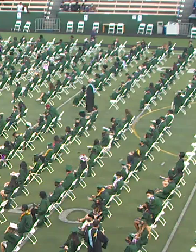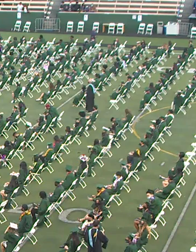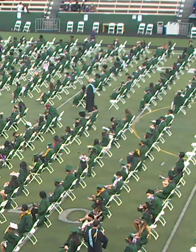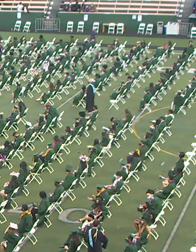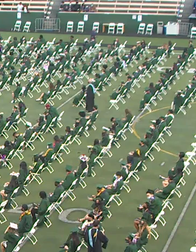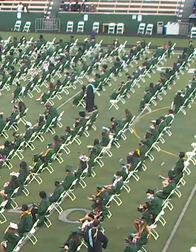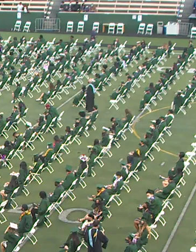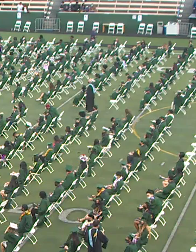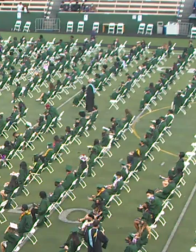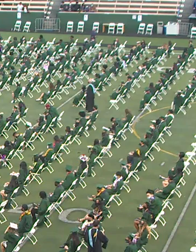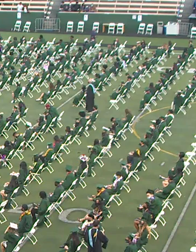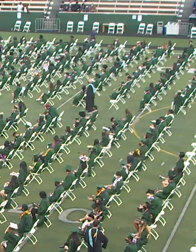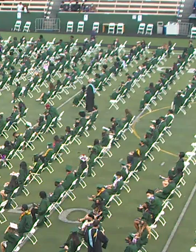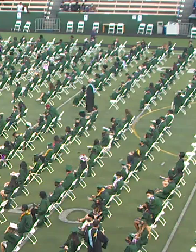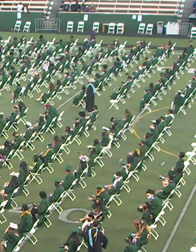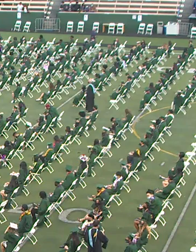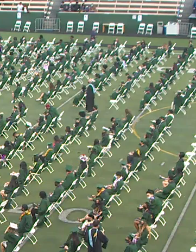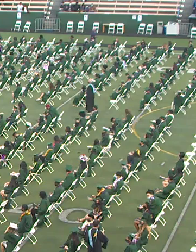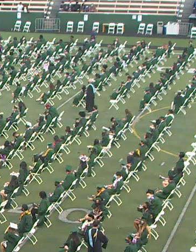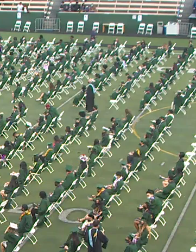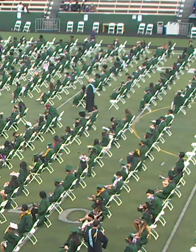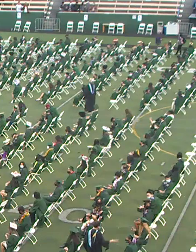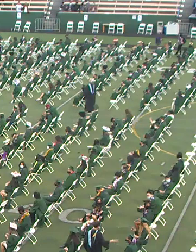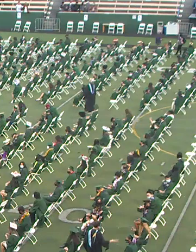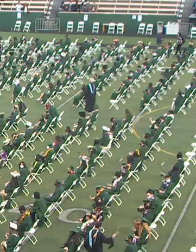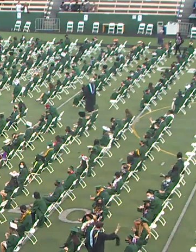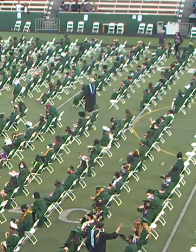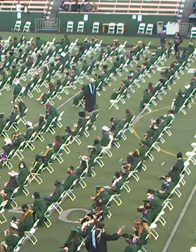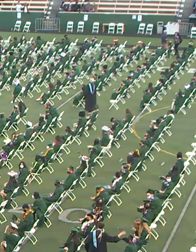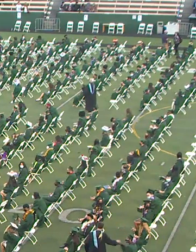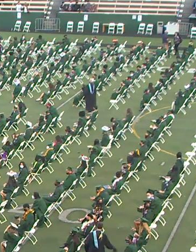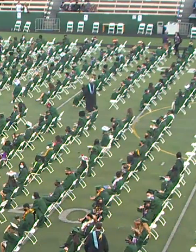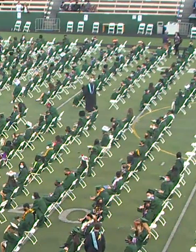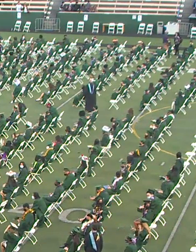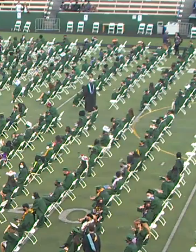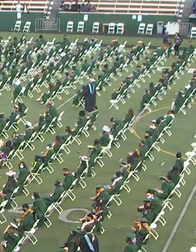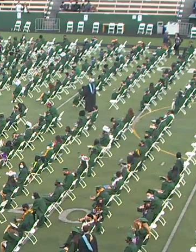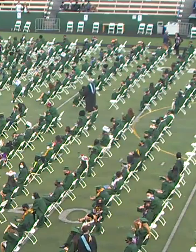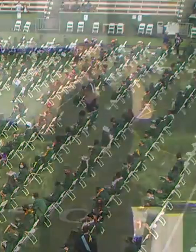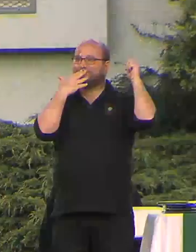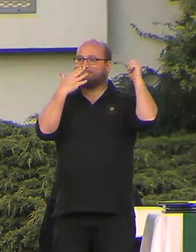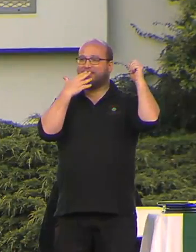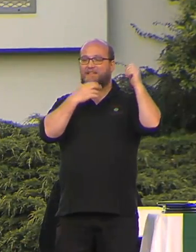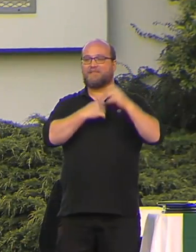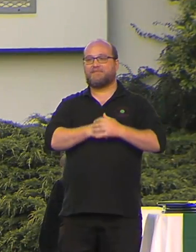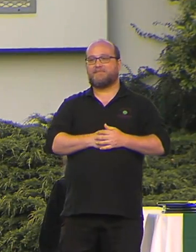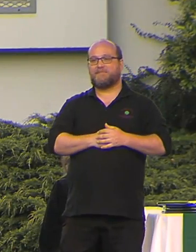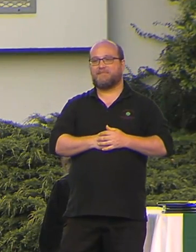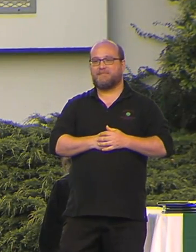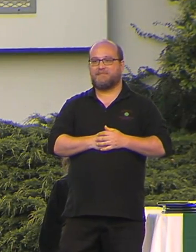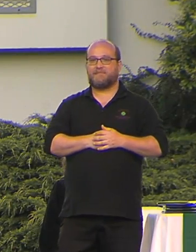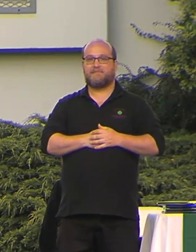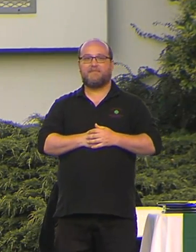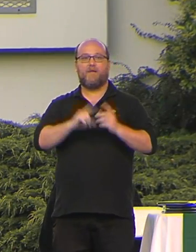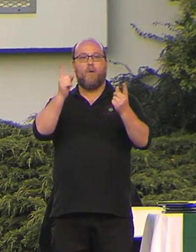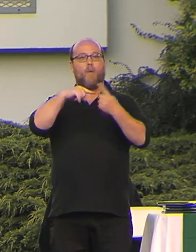Staff I can see are already moving to the back. Thank you for doing that. Once you're back there please form a tunnel.